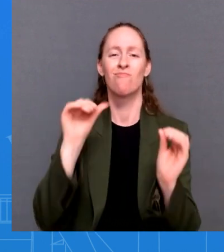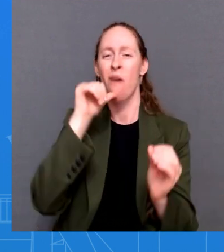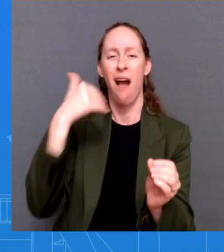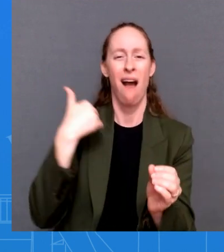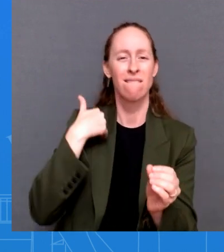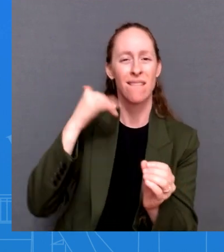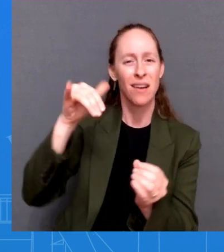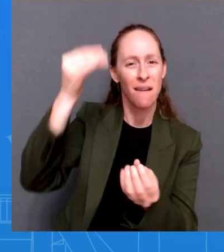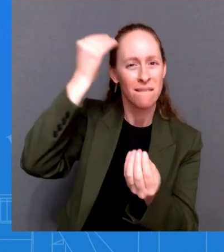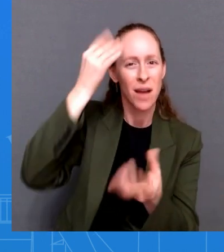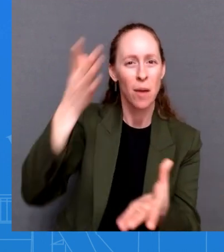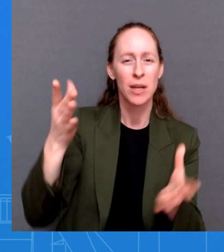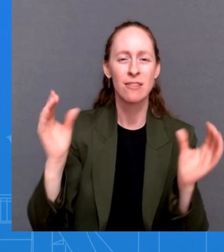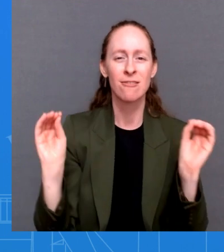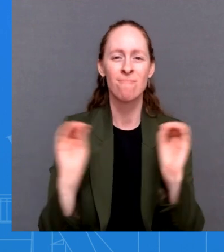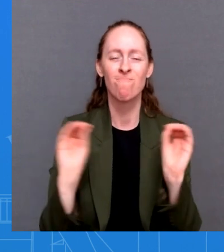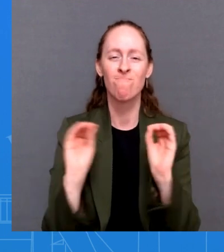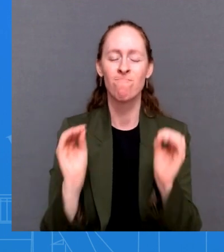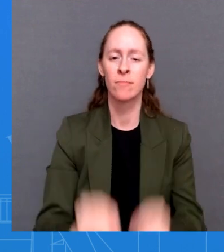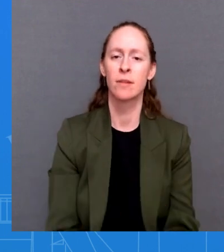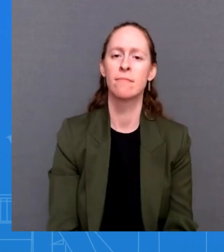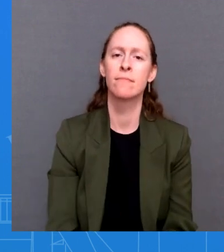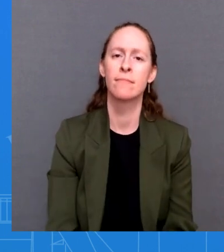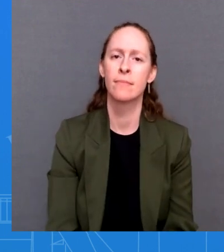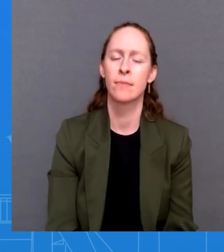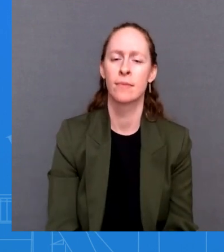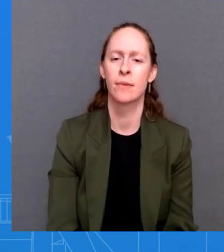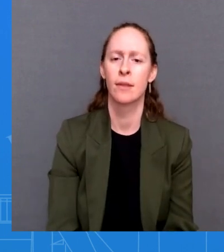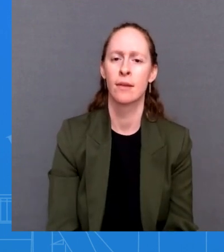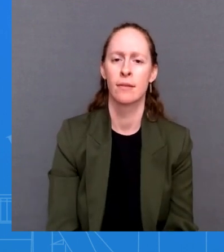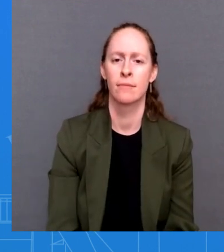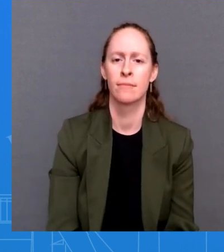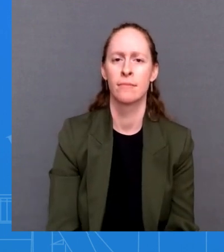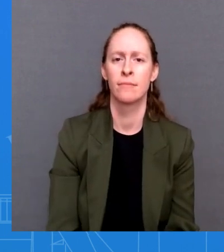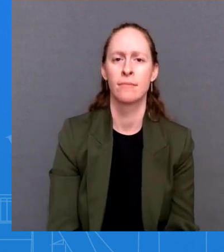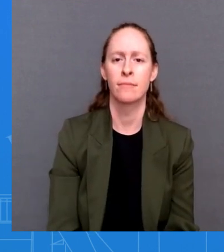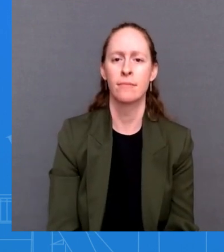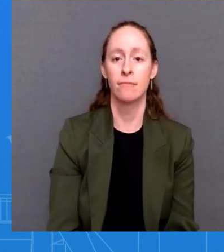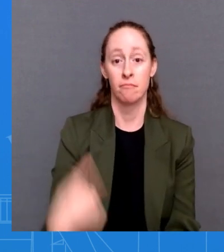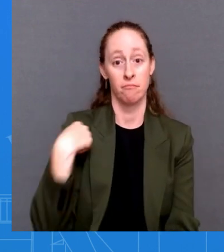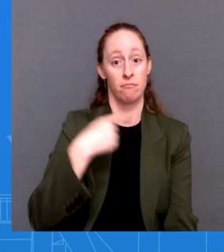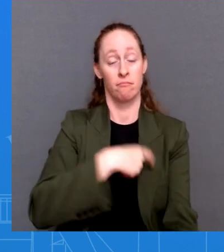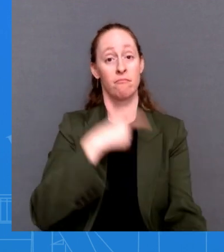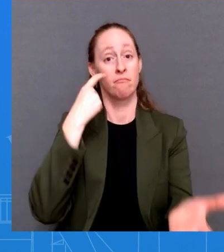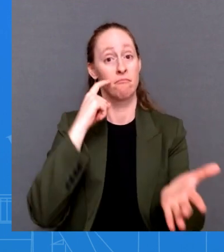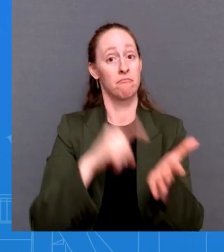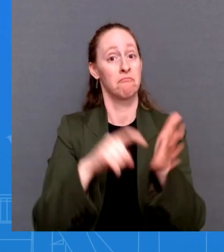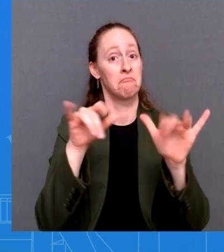and those who are black represent about 10 percent. Recently, we've seen a demographic shift in new cases,